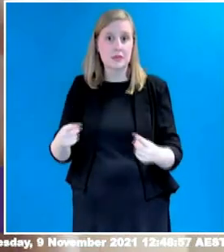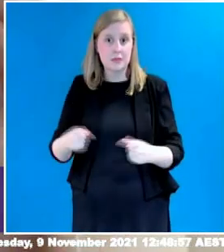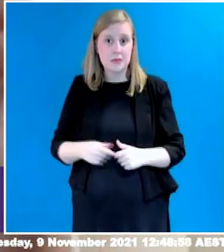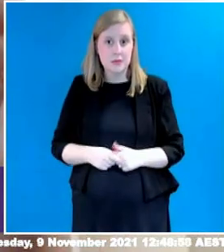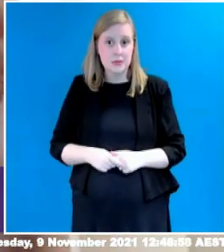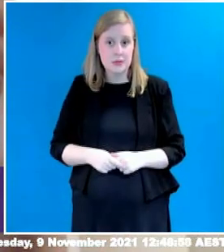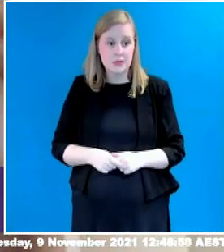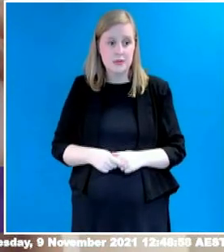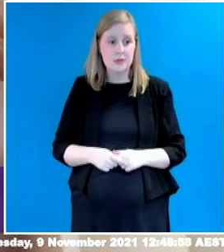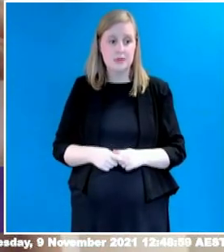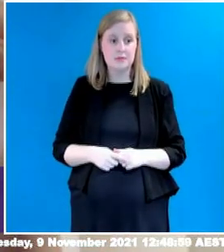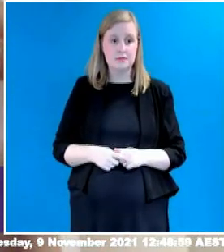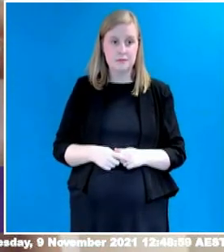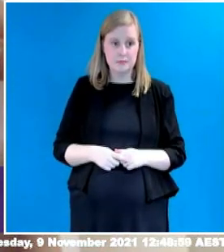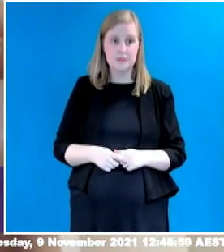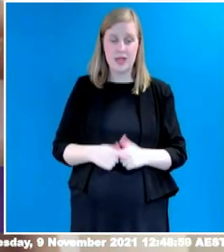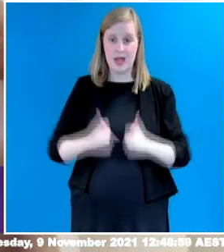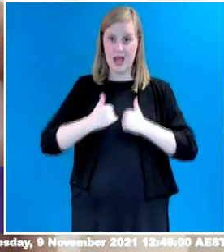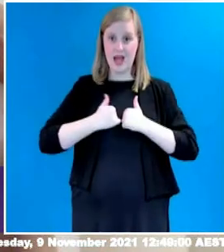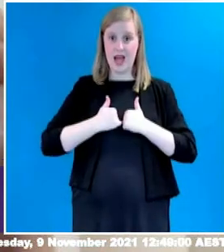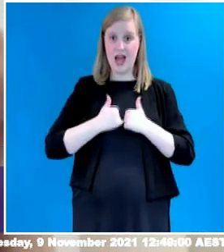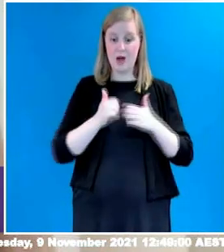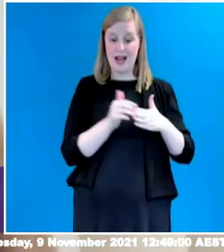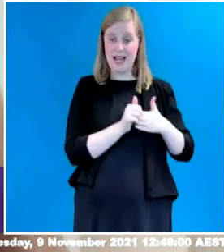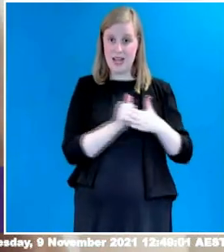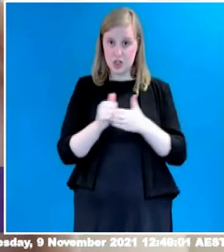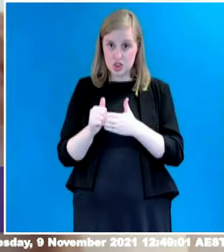our leadership development programs at the DLI and as part of our coaching